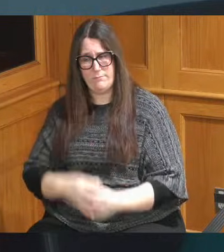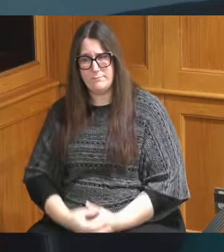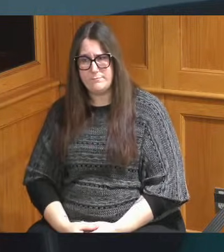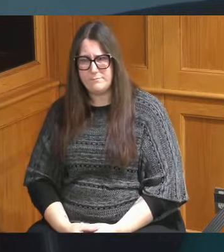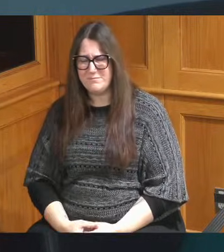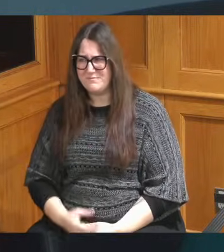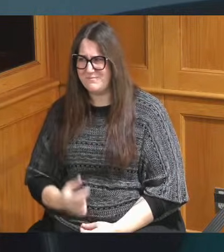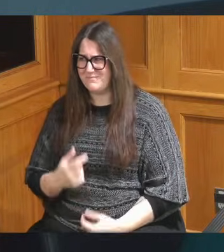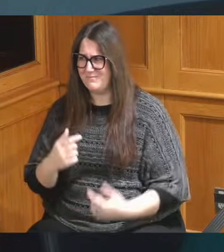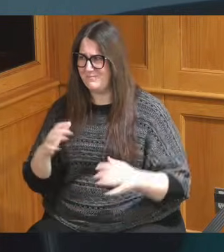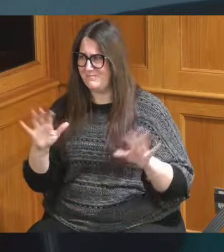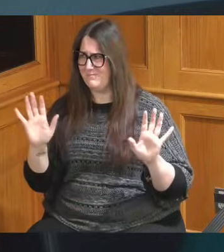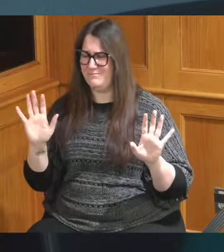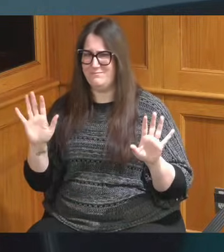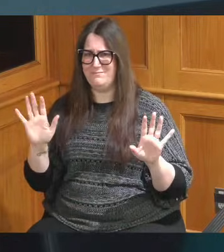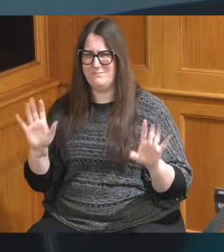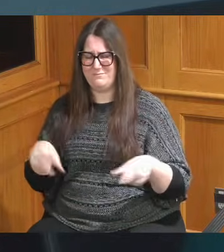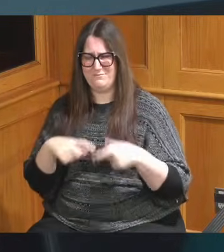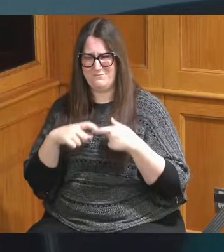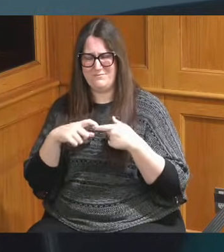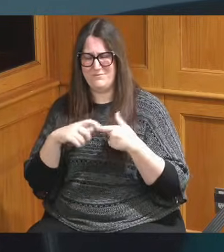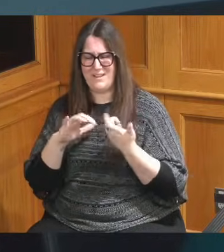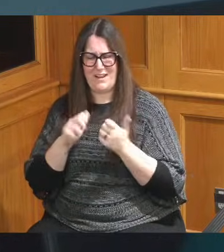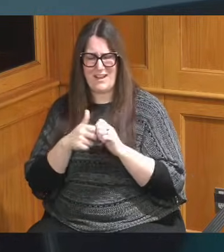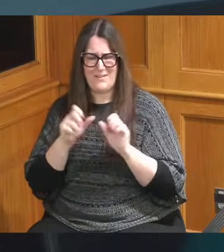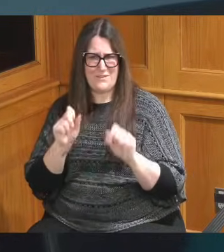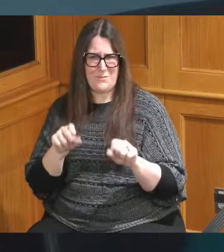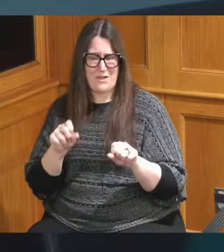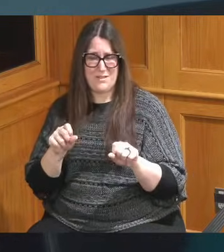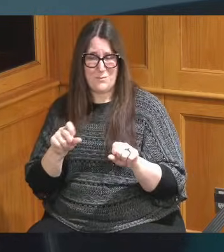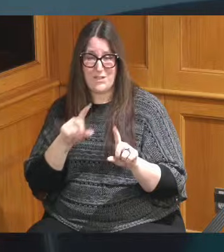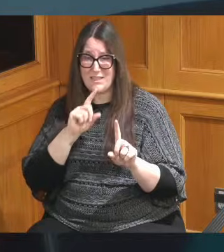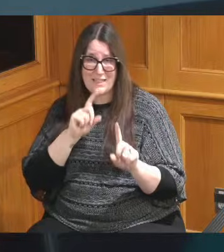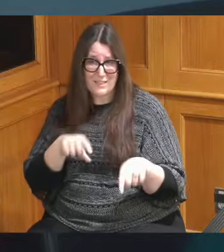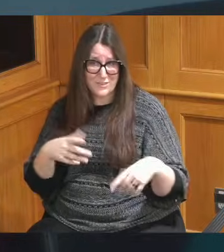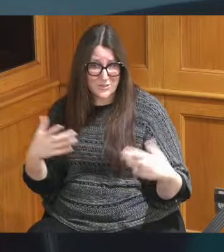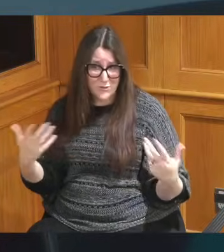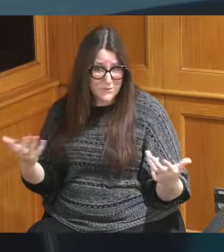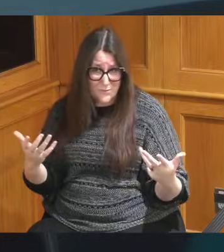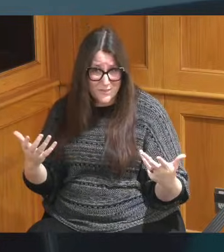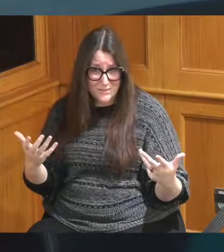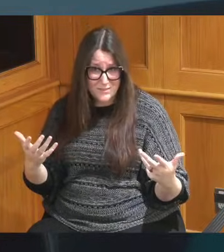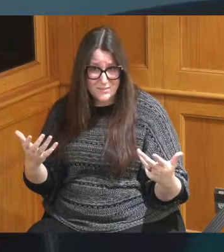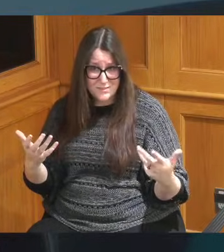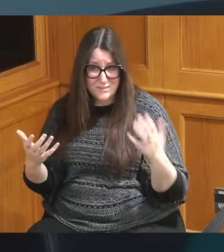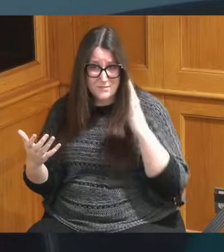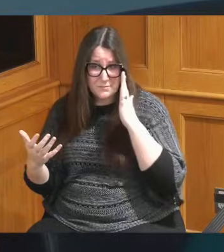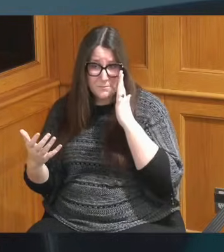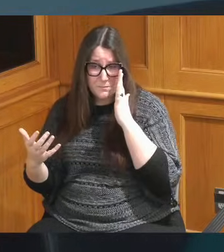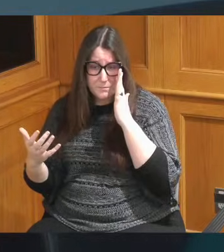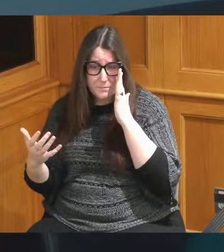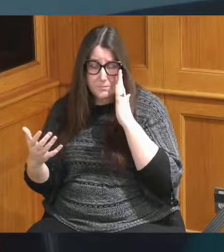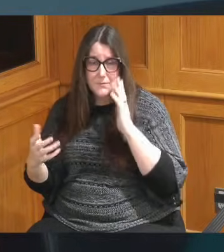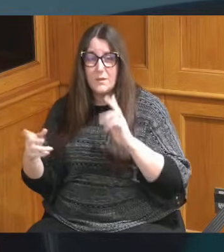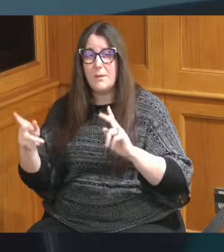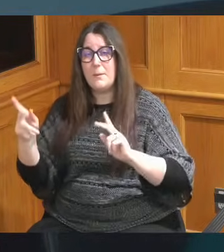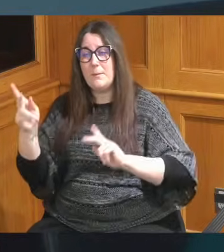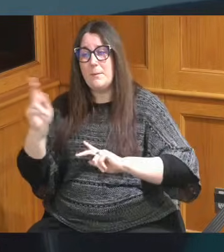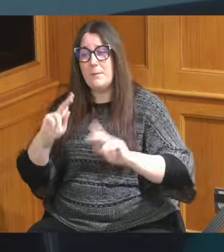wait a minute. How is that possible?" The answer was The answer was there are people who do not